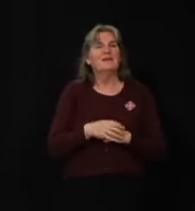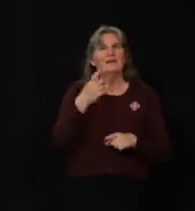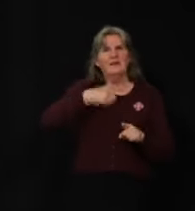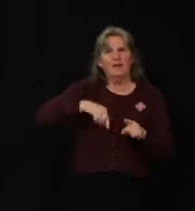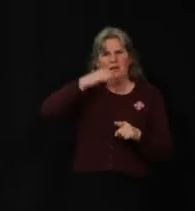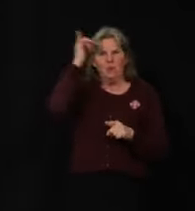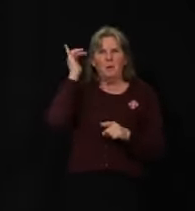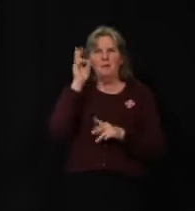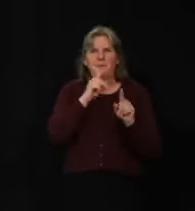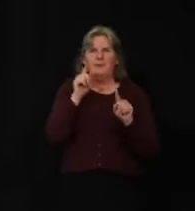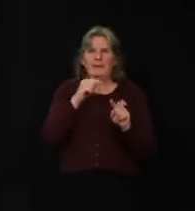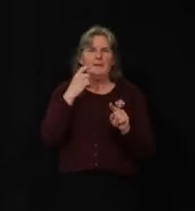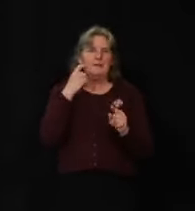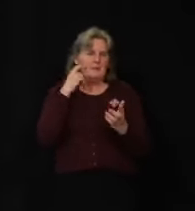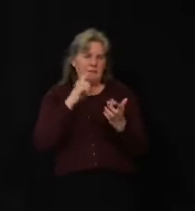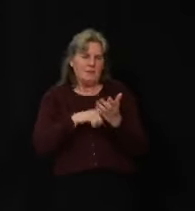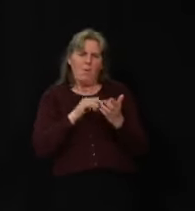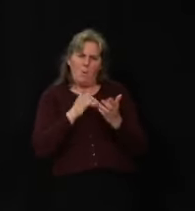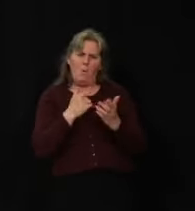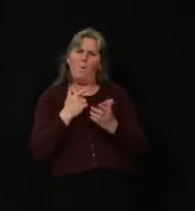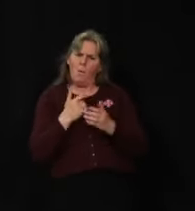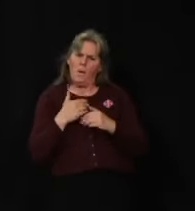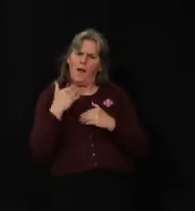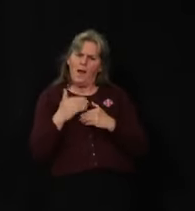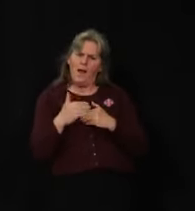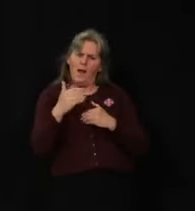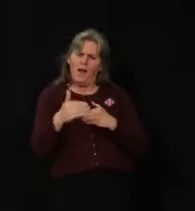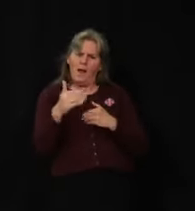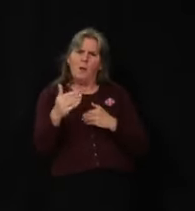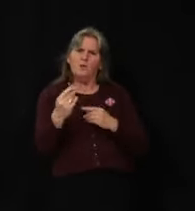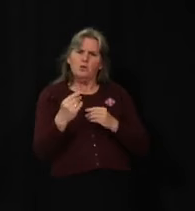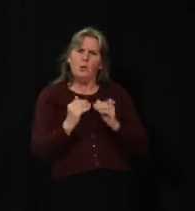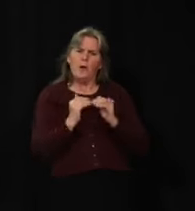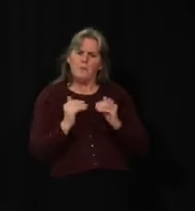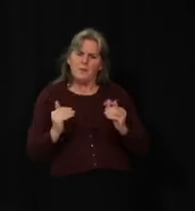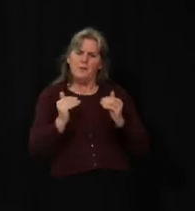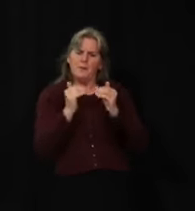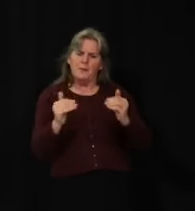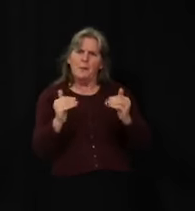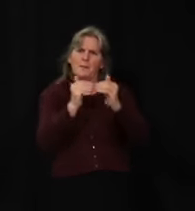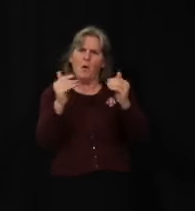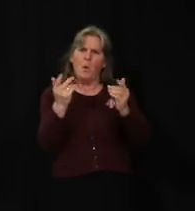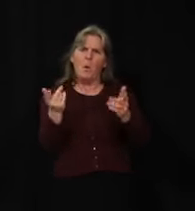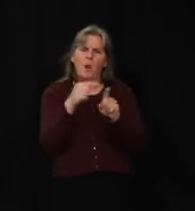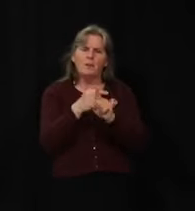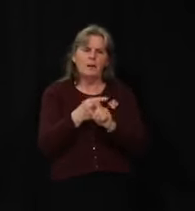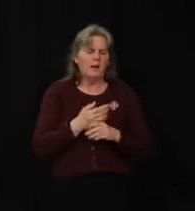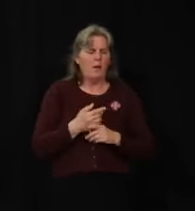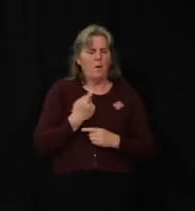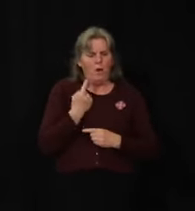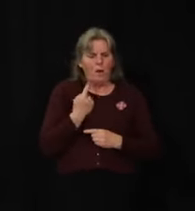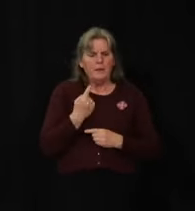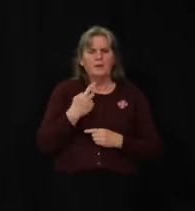guidance is submitted to the health emergency operations Centre for review and been